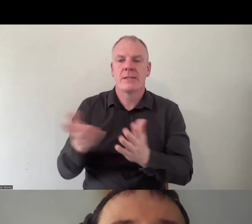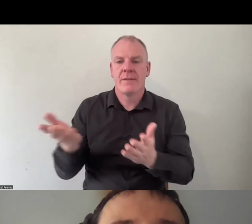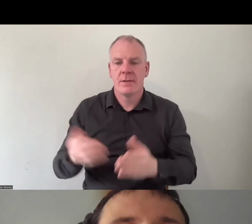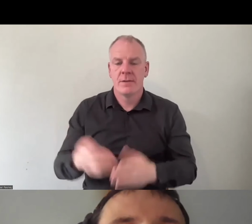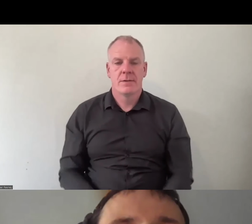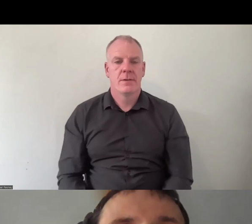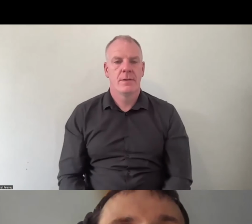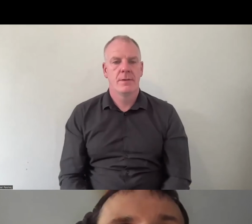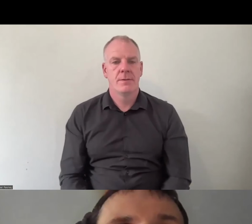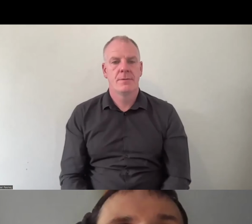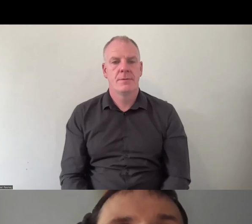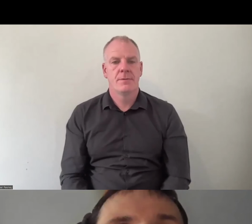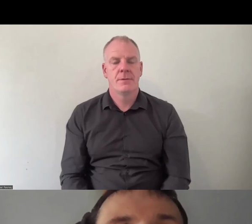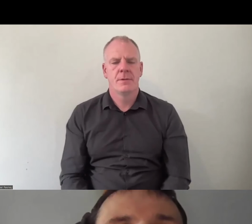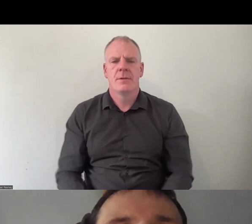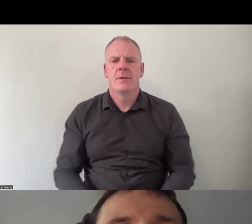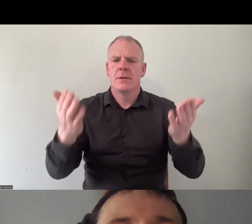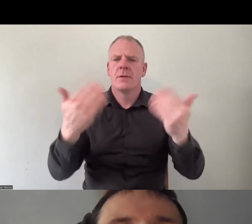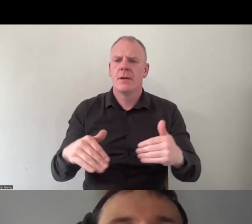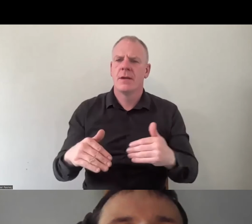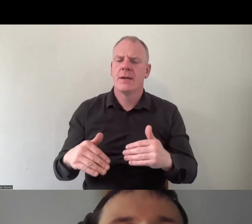So, what the centre does...